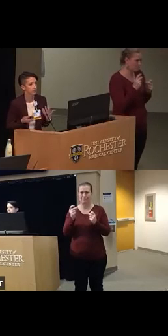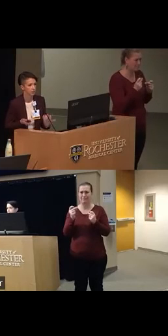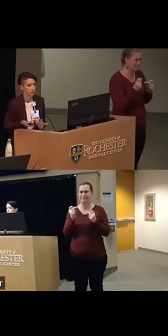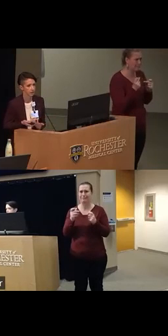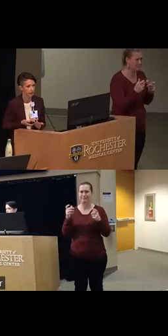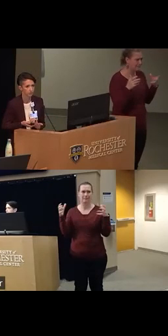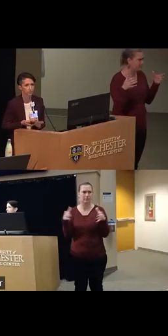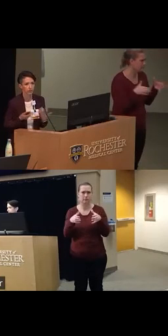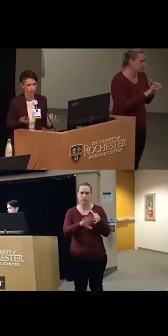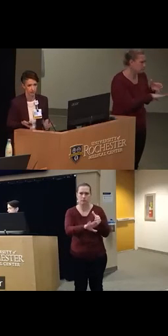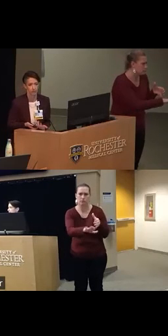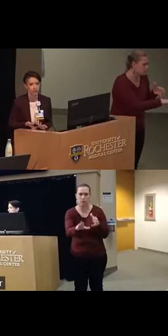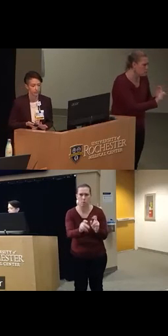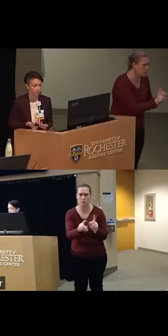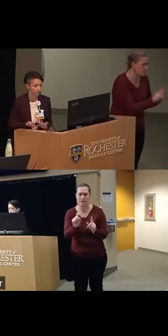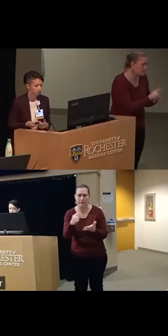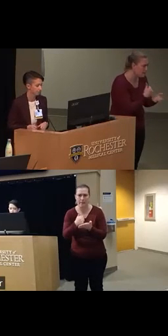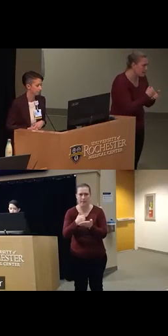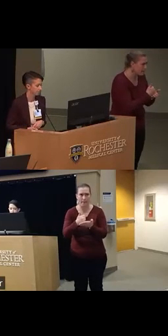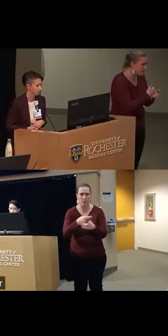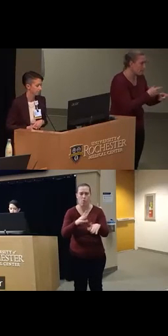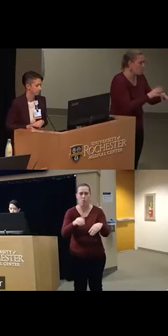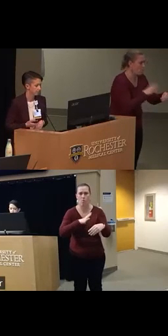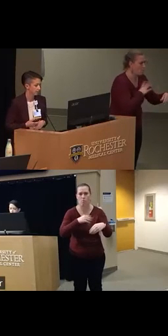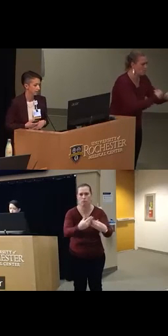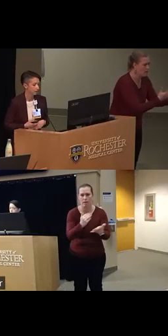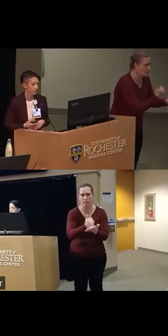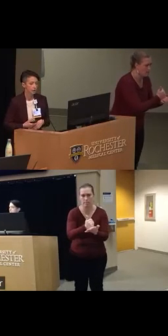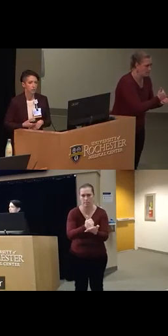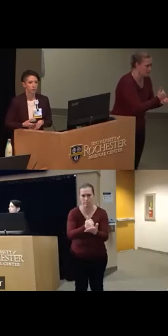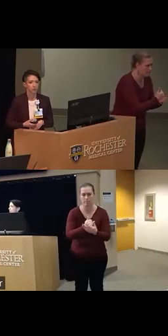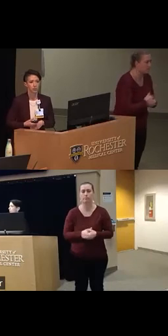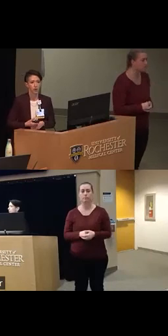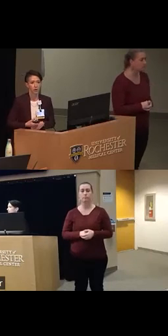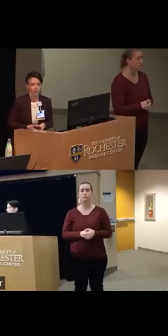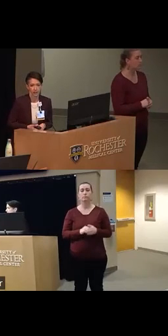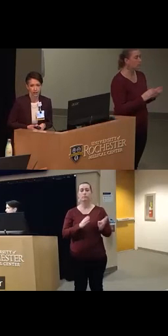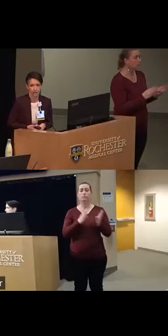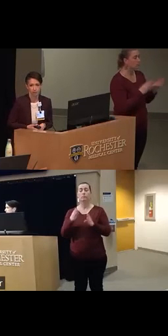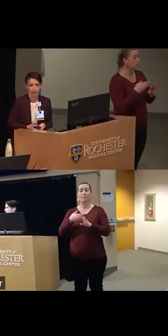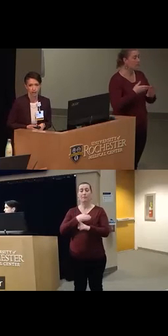anybody need help and can we get them help before people go home for the day we want to